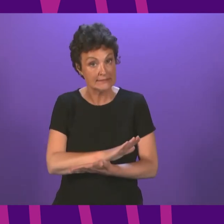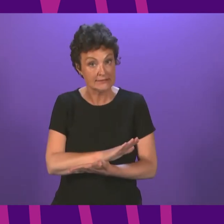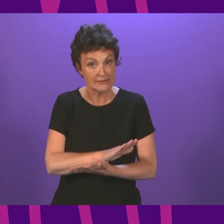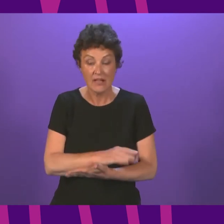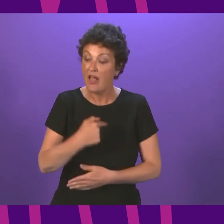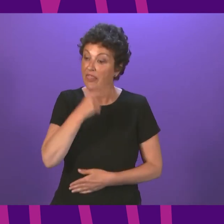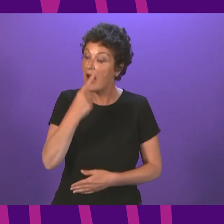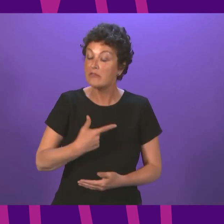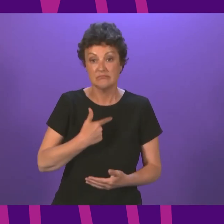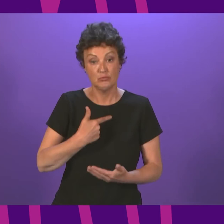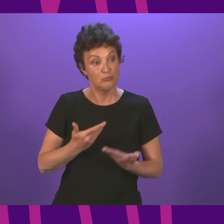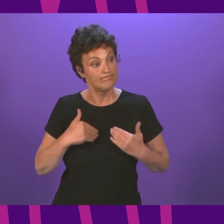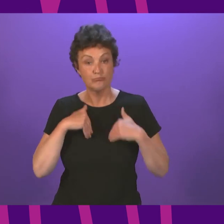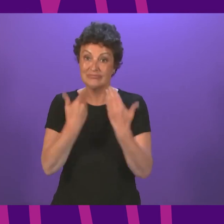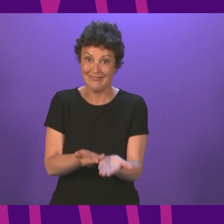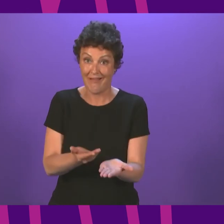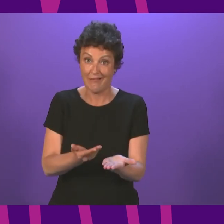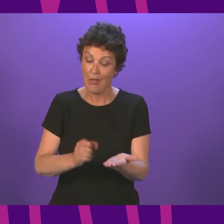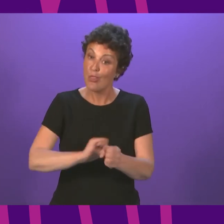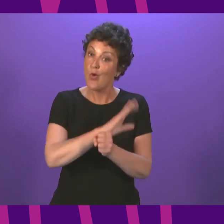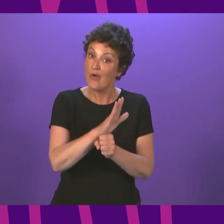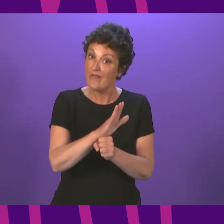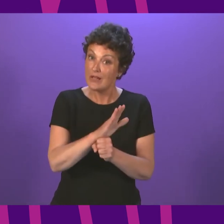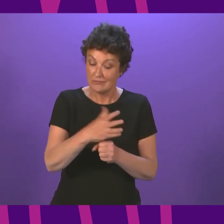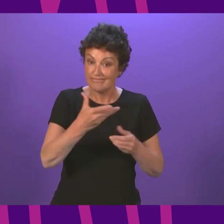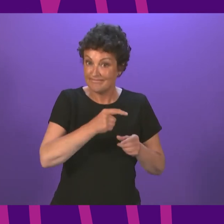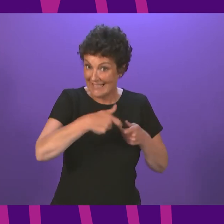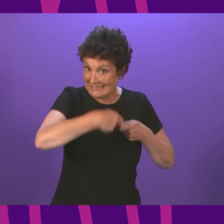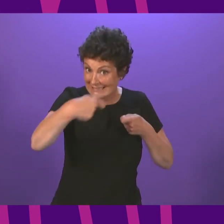what she said about physical distancing, which is one of the principal factors that affect